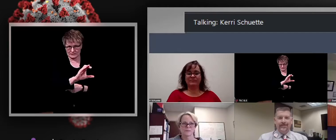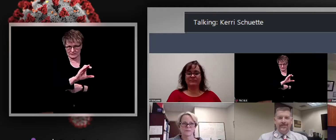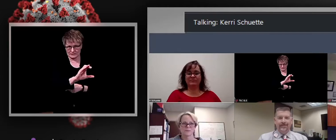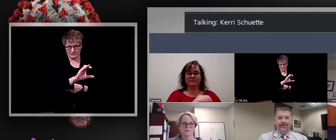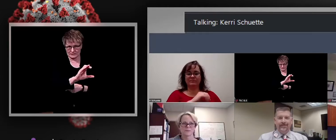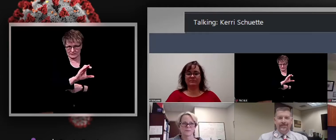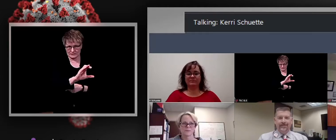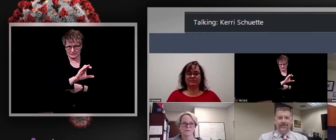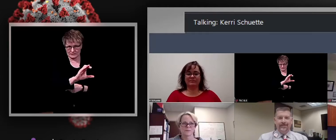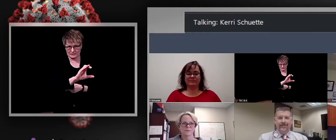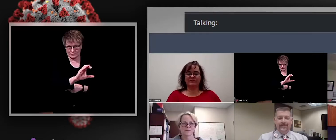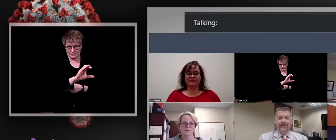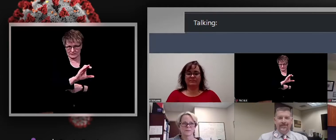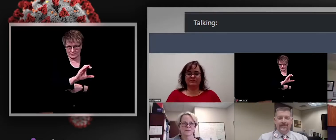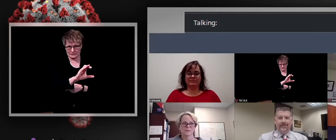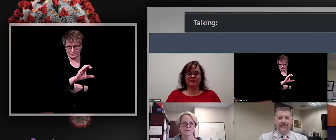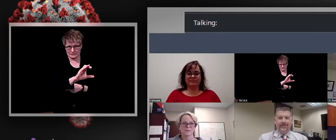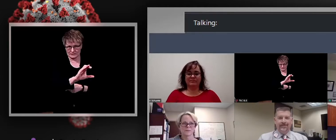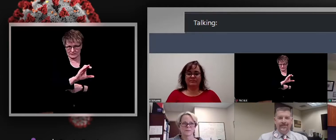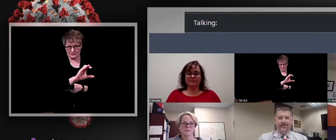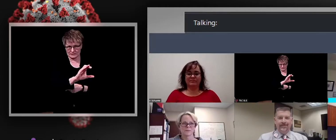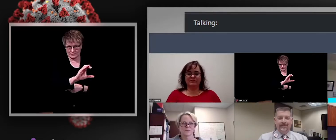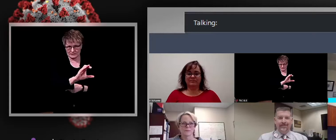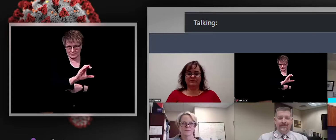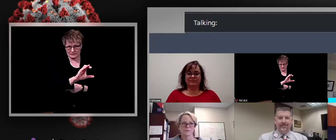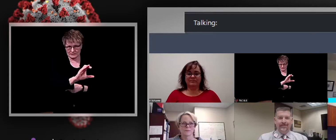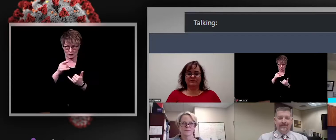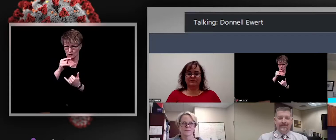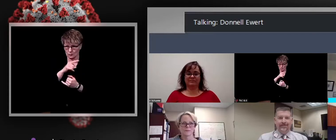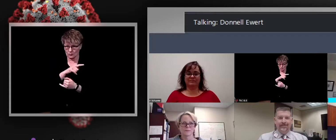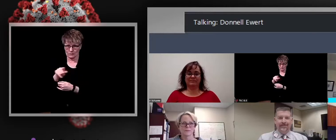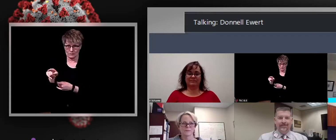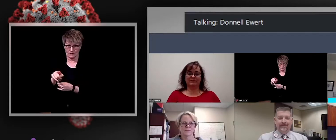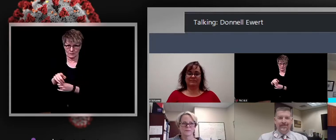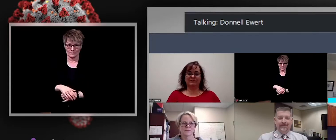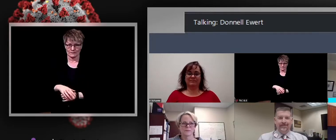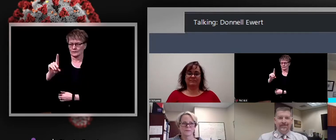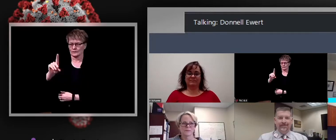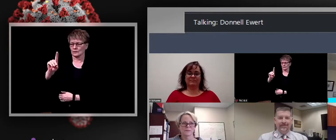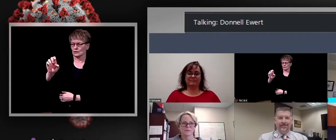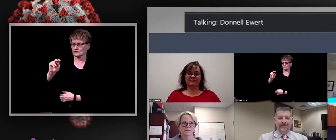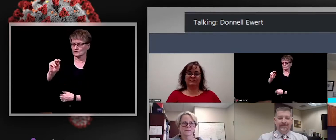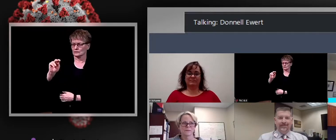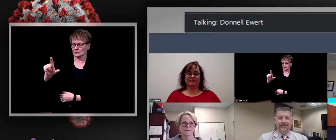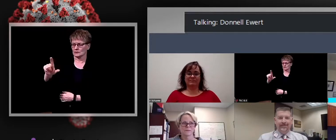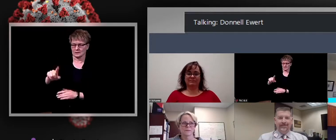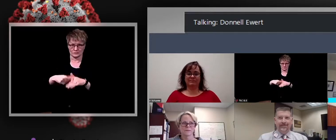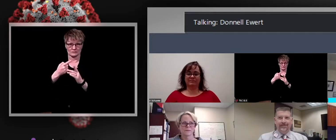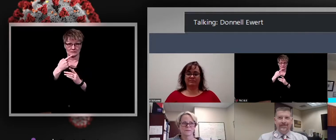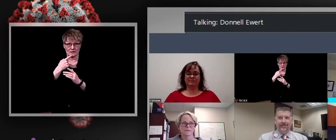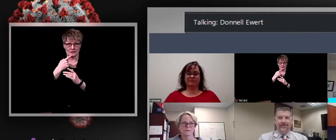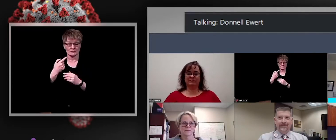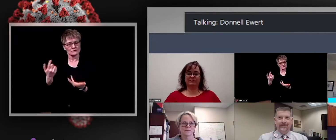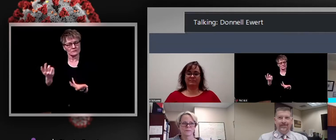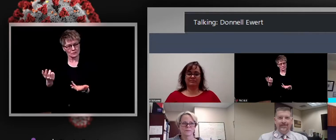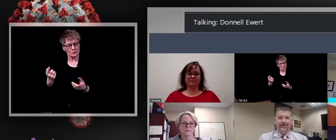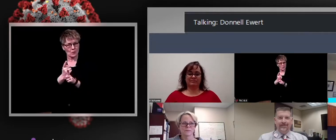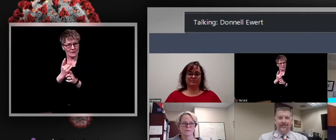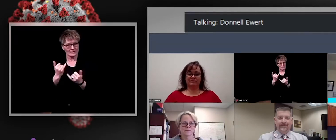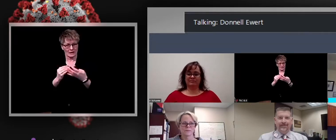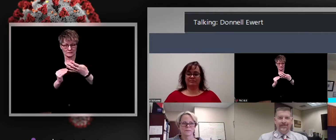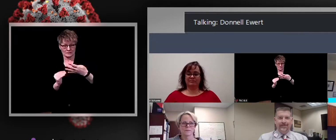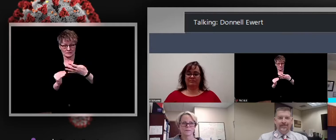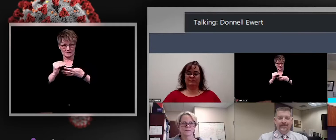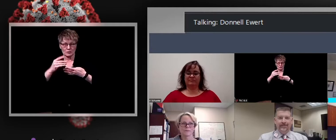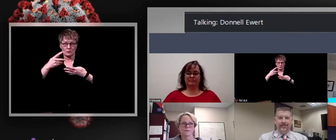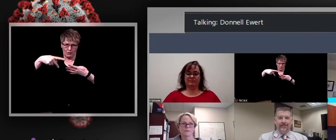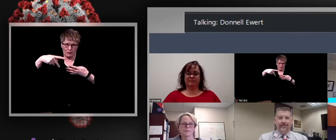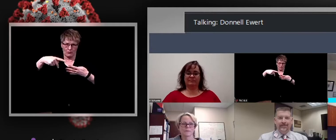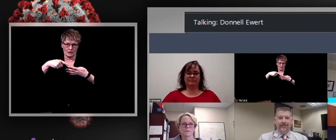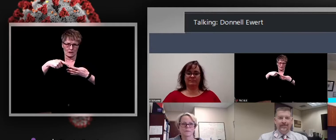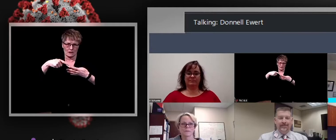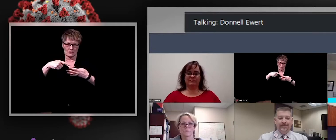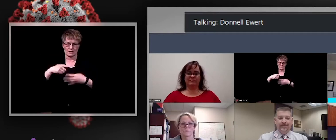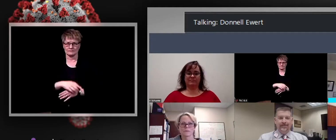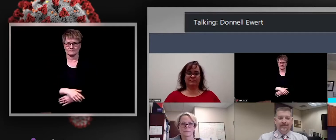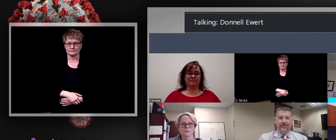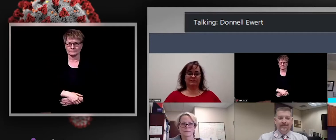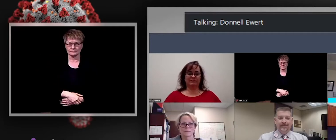Well, I'll get us started. As Kerri said, we're still in the purple tier. As of today,